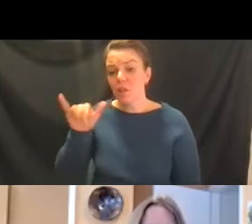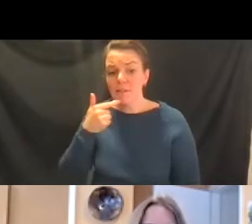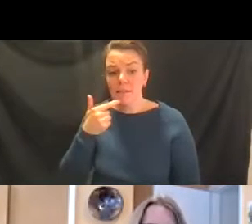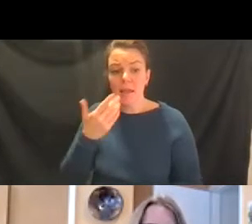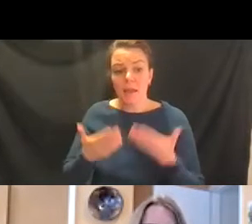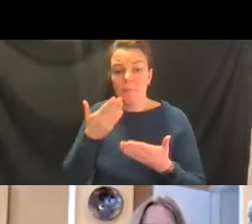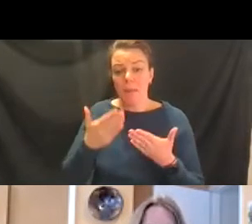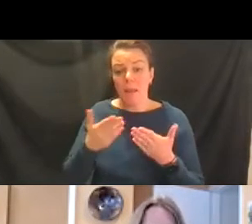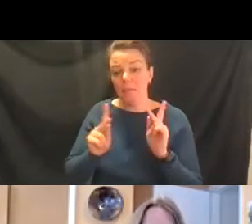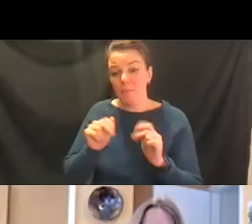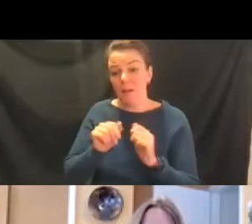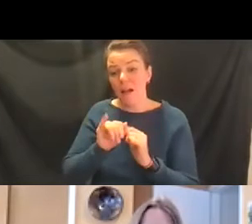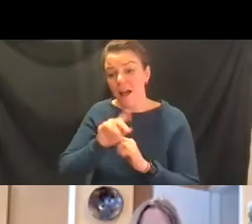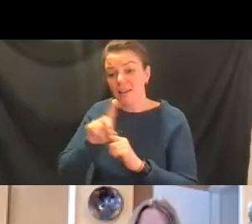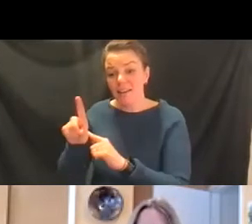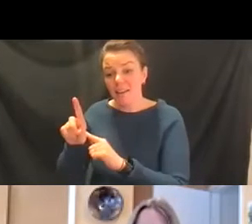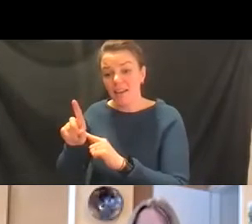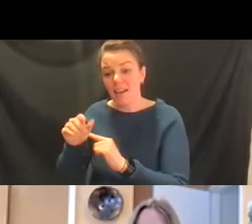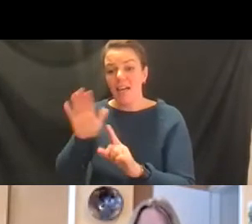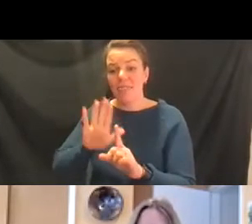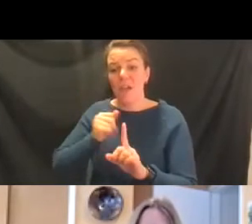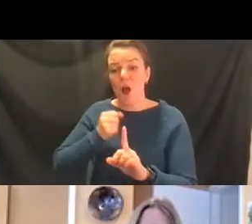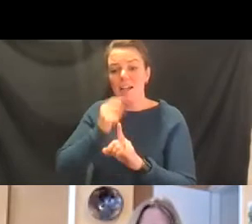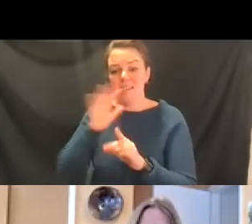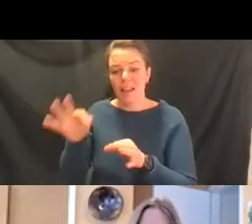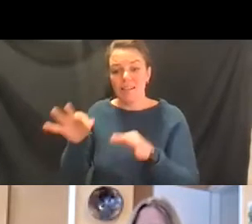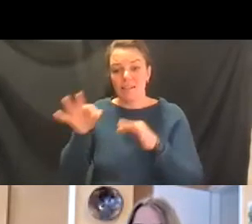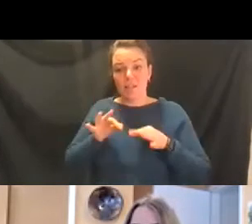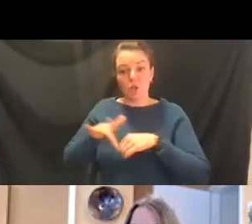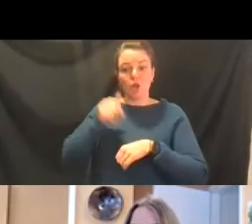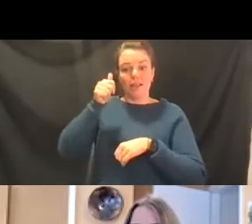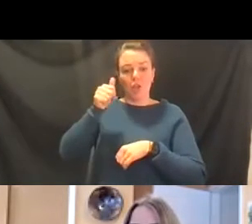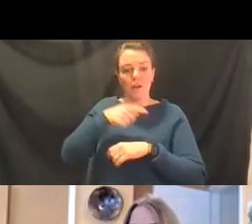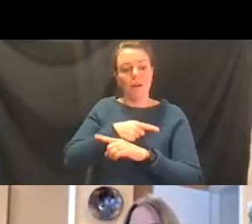with people with IDD older adults with IDD have more in common with their typically aging